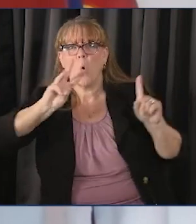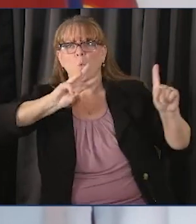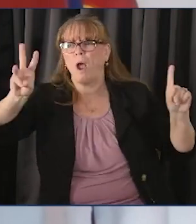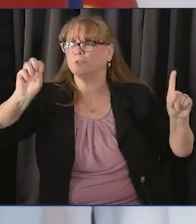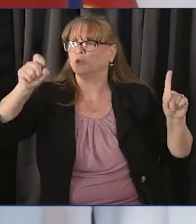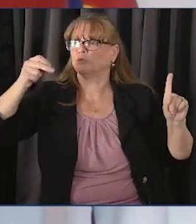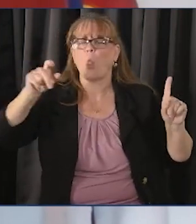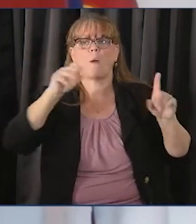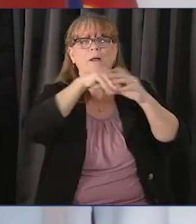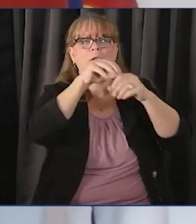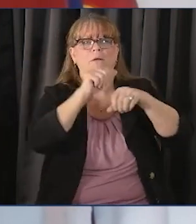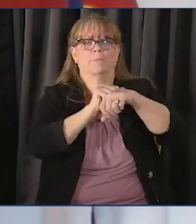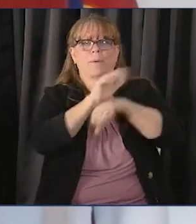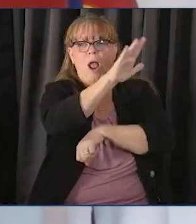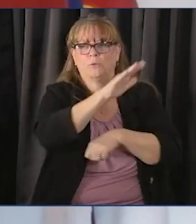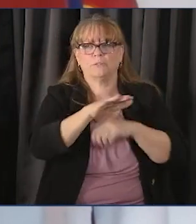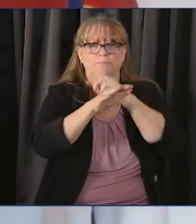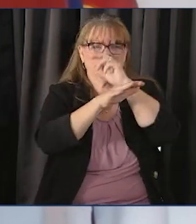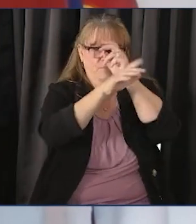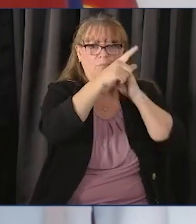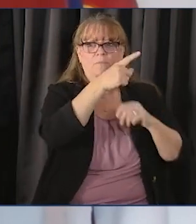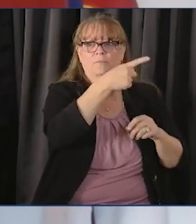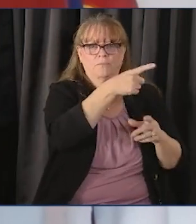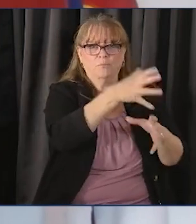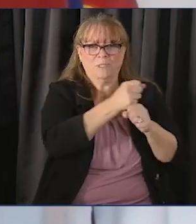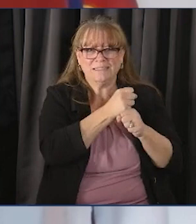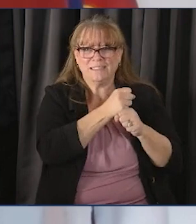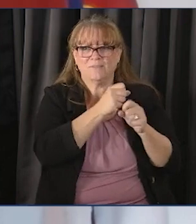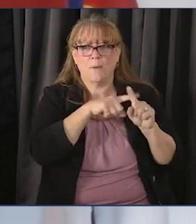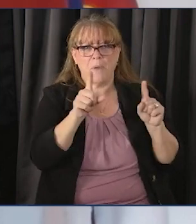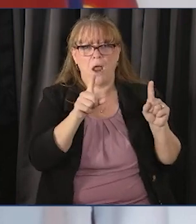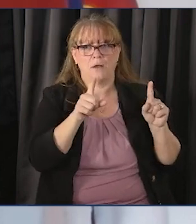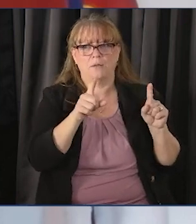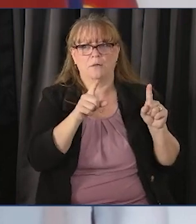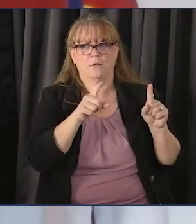So I'm wondering if you can give any assurances, I don't know you don't know the full number